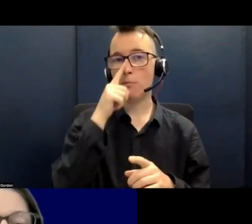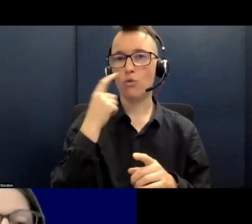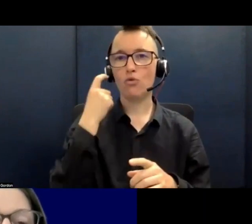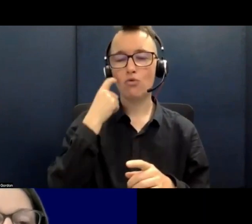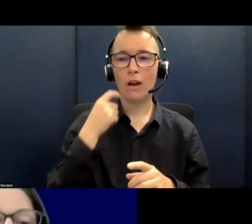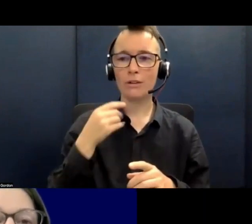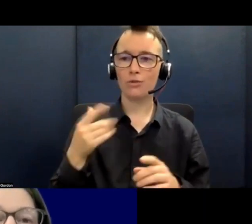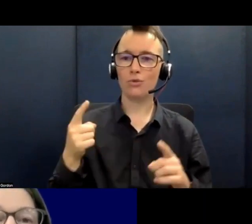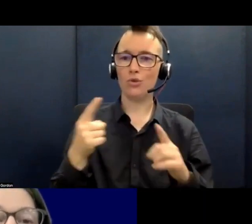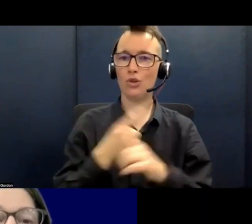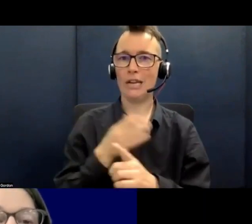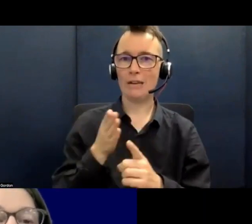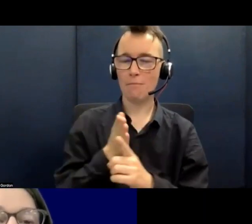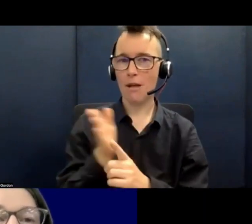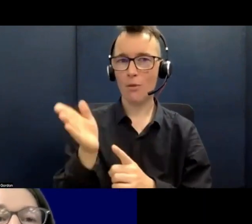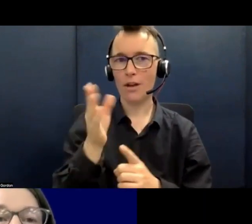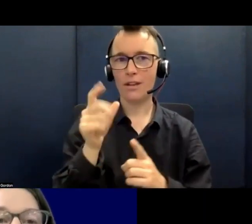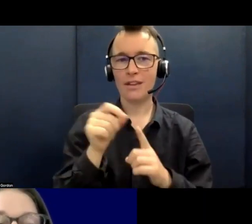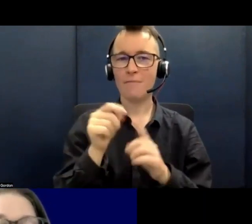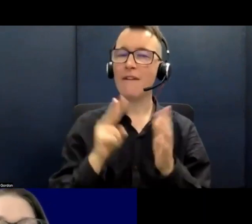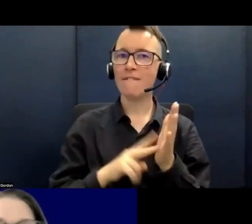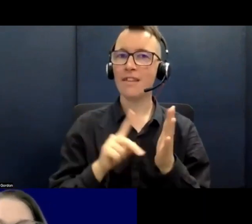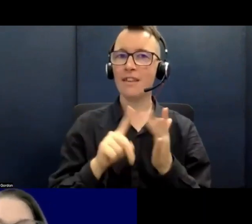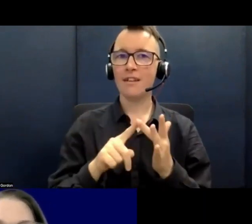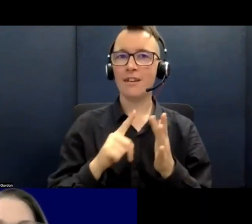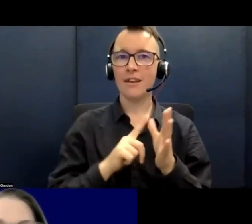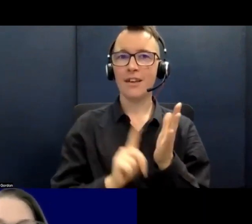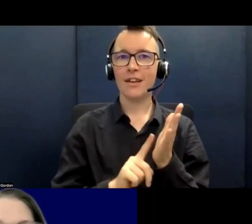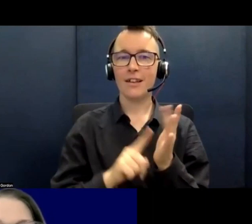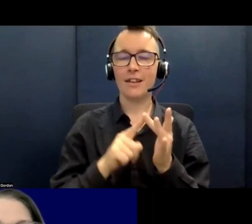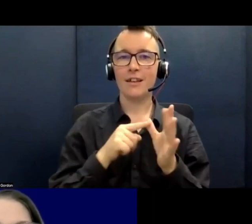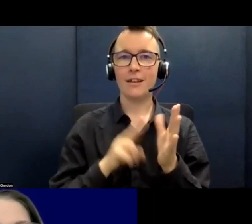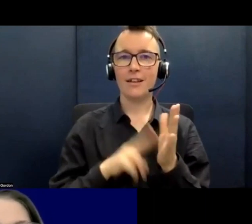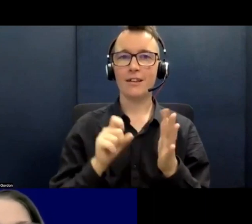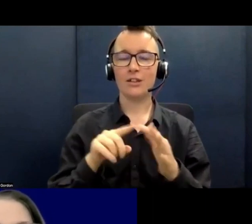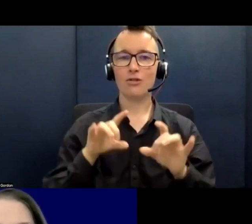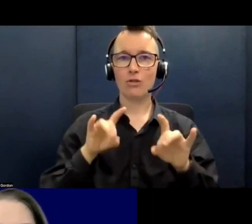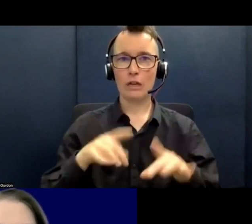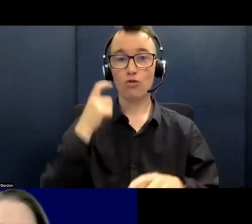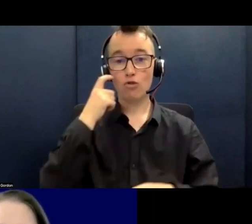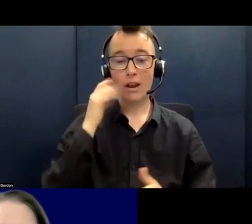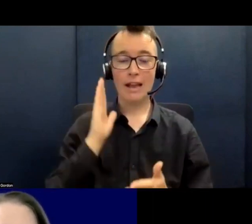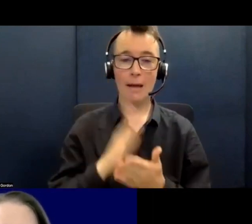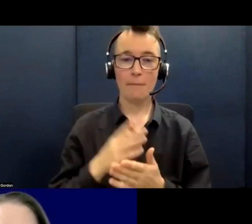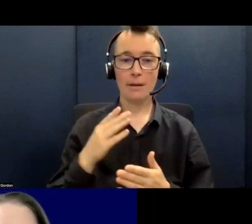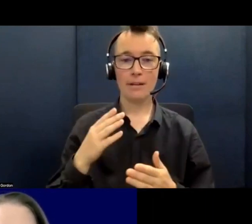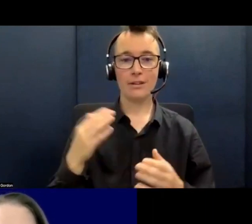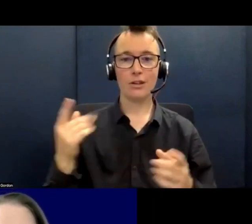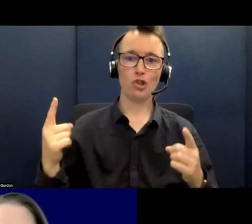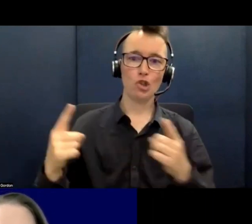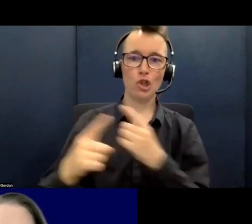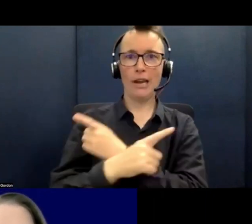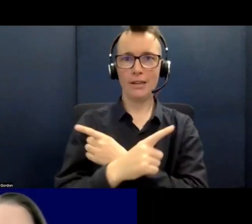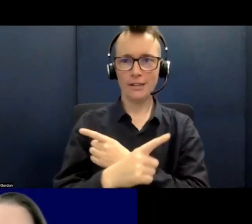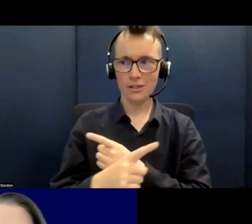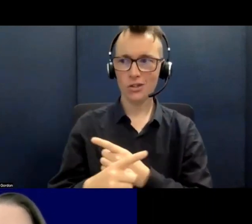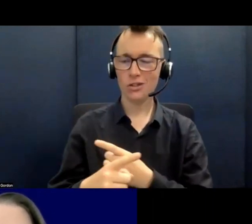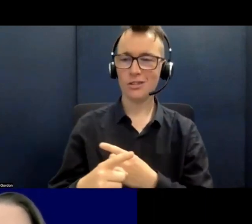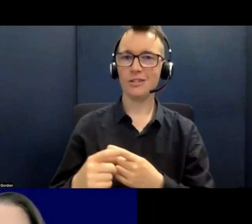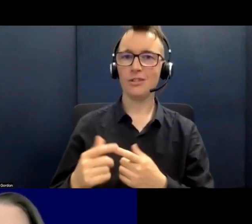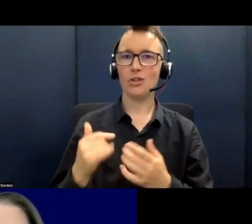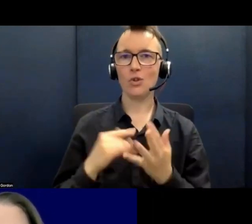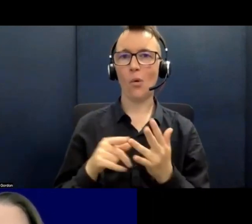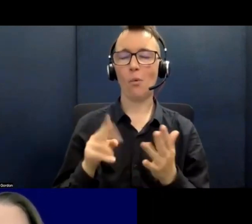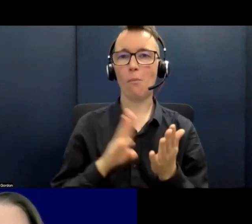we're trying to actively make a change so it's just easier for parents because they're already